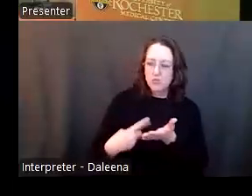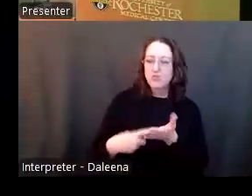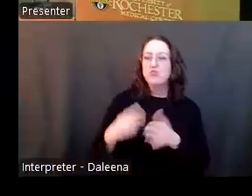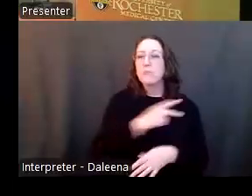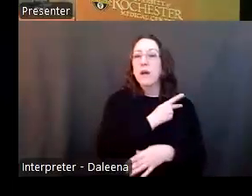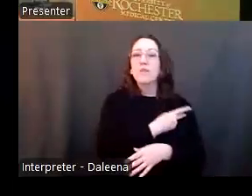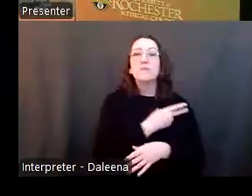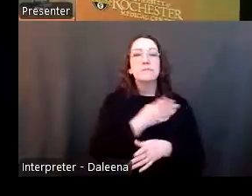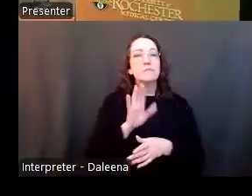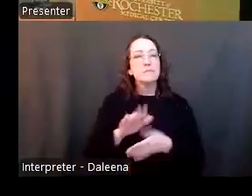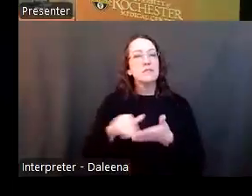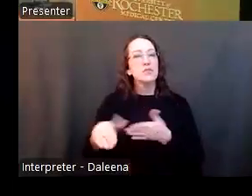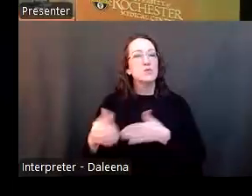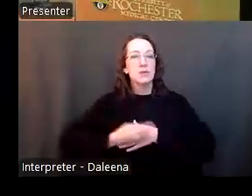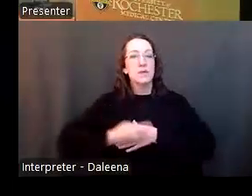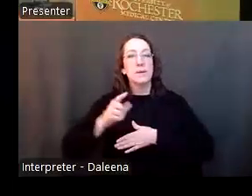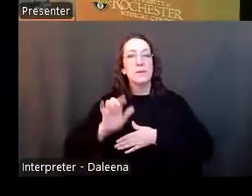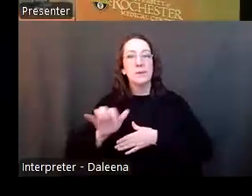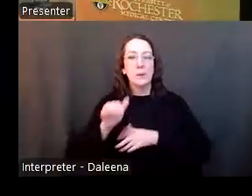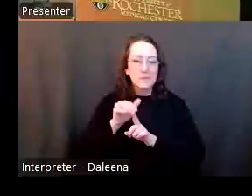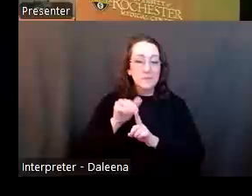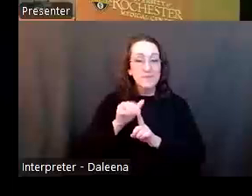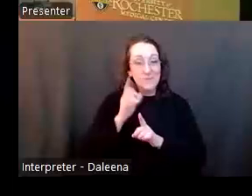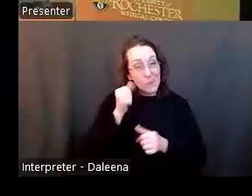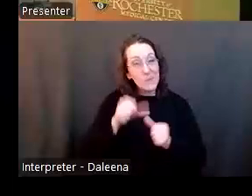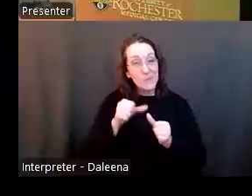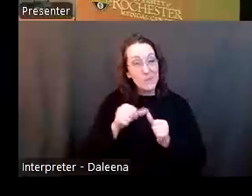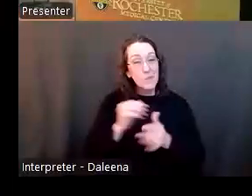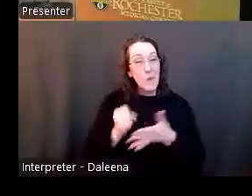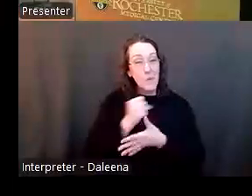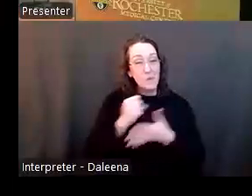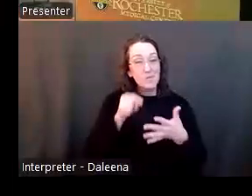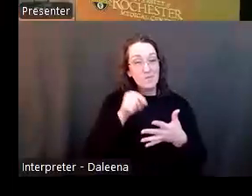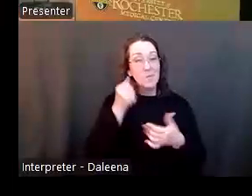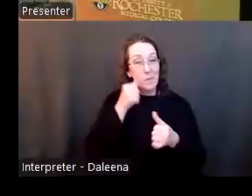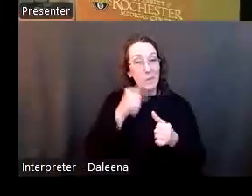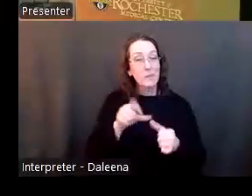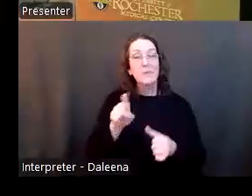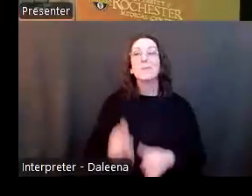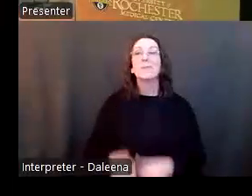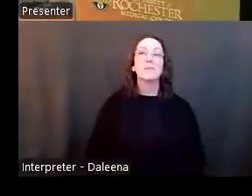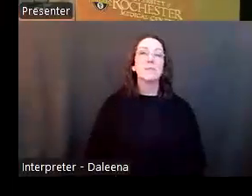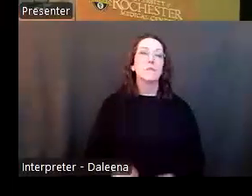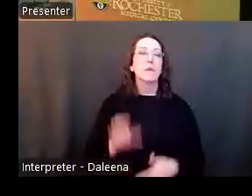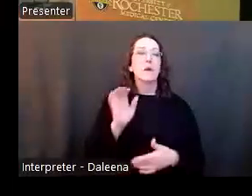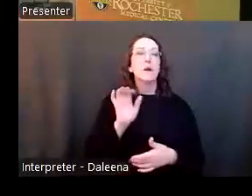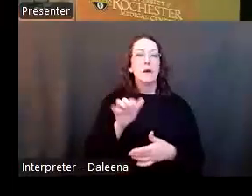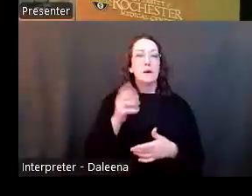their discharge day we remind them what their priorities were um and here you might be this